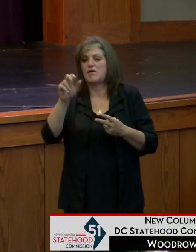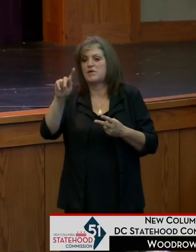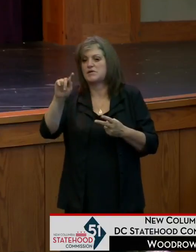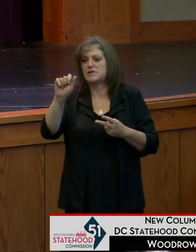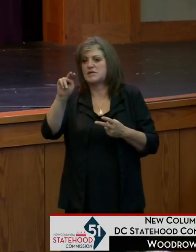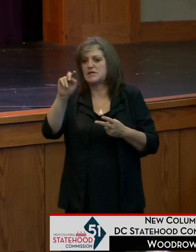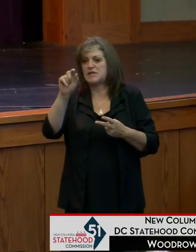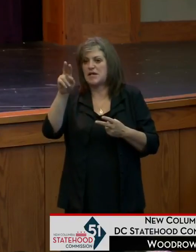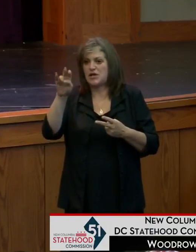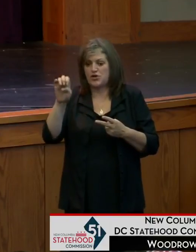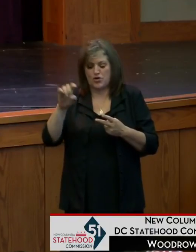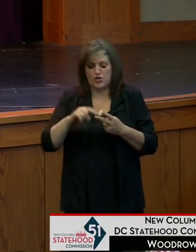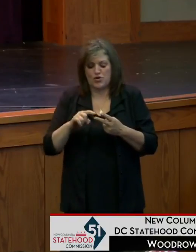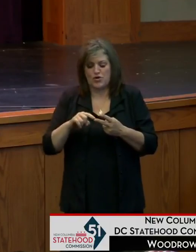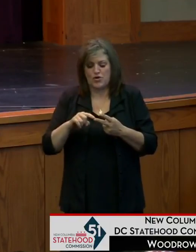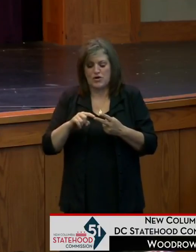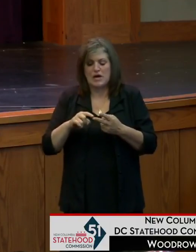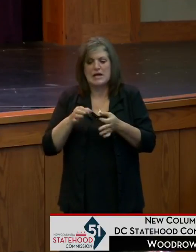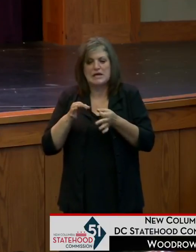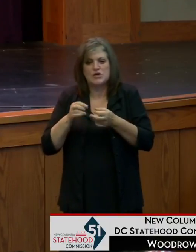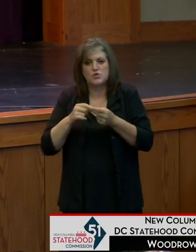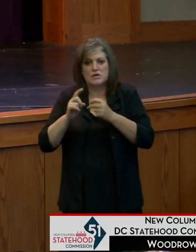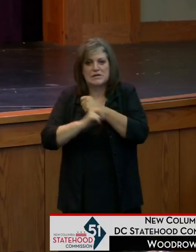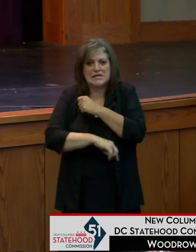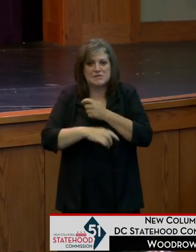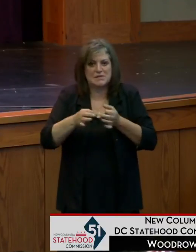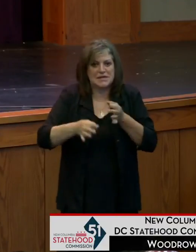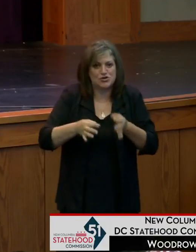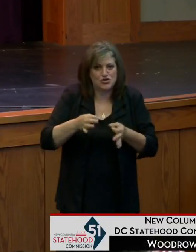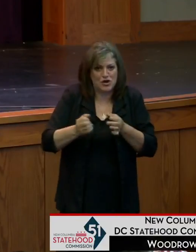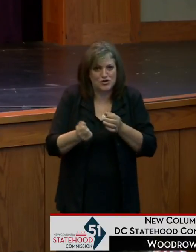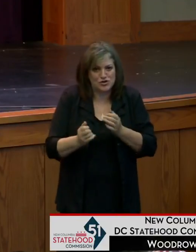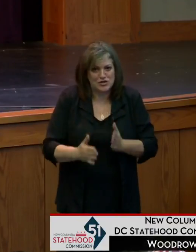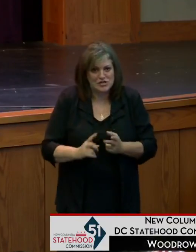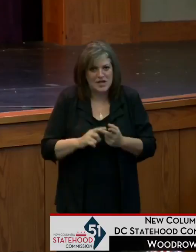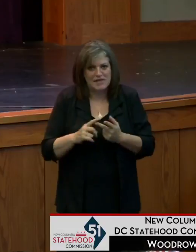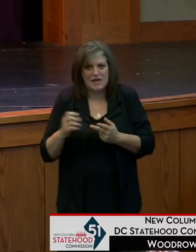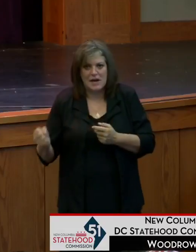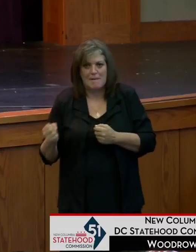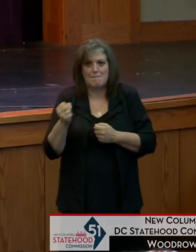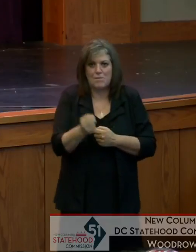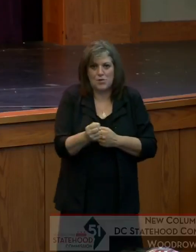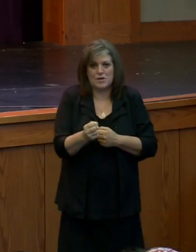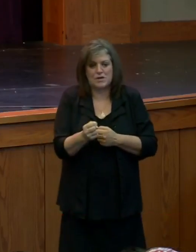THE TENURE COMMISSION DEALS WITH DISCIPLINING JUDGES AND REAPPOINTING JUDGES.